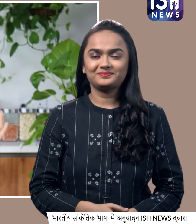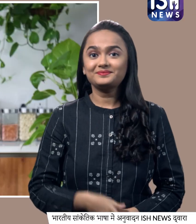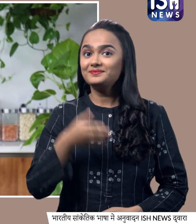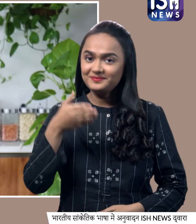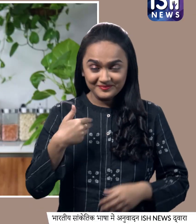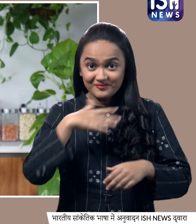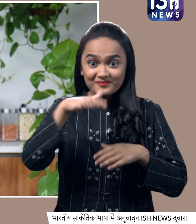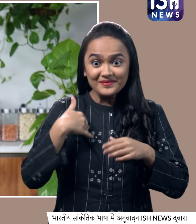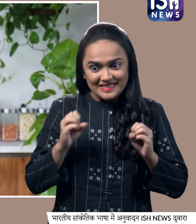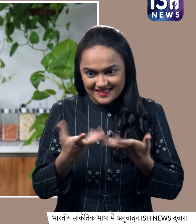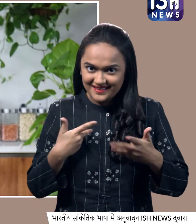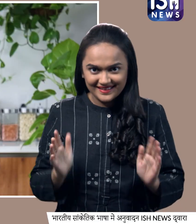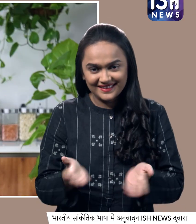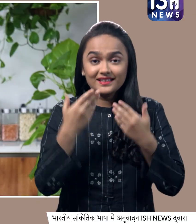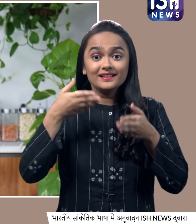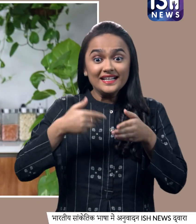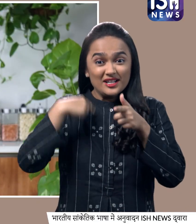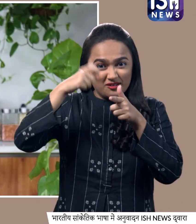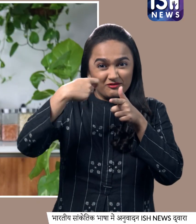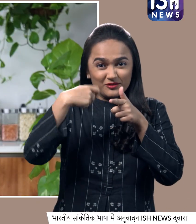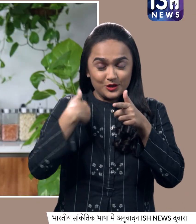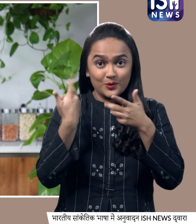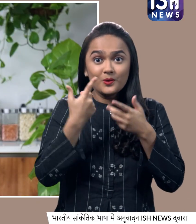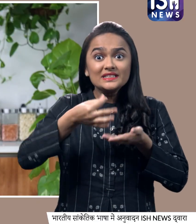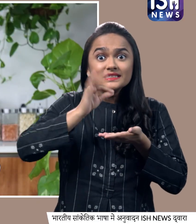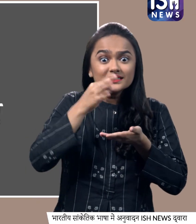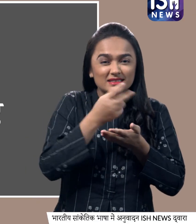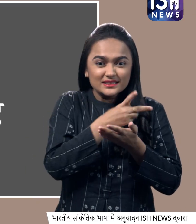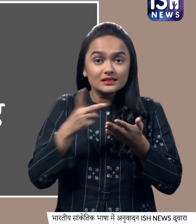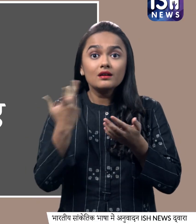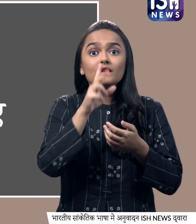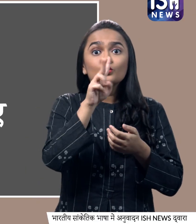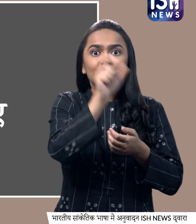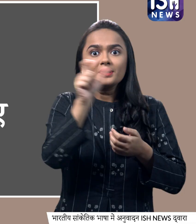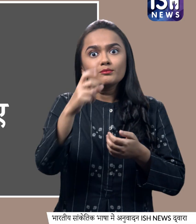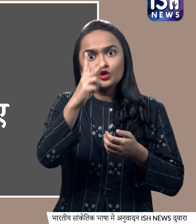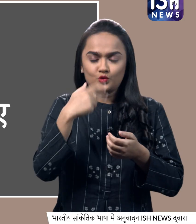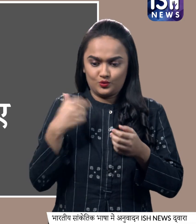Come, let's get started! All the tea recipes shared in this video can serve up to 2 people